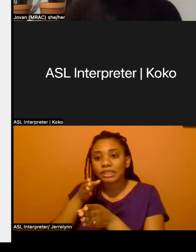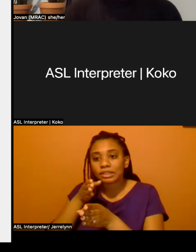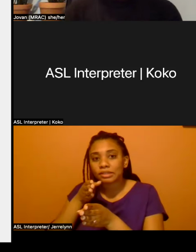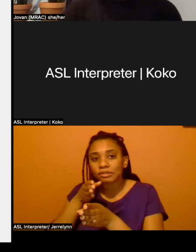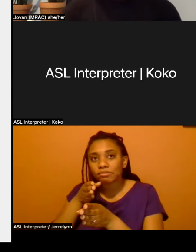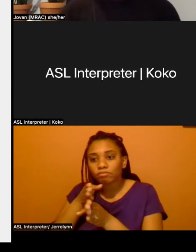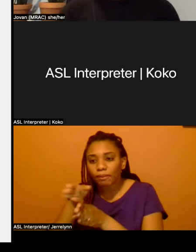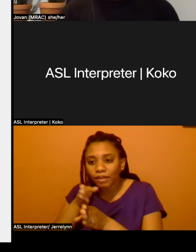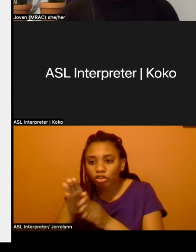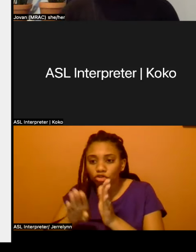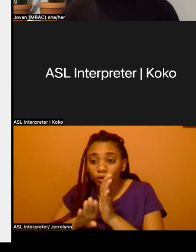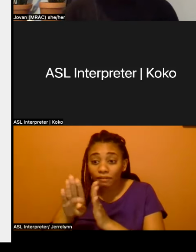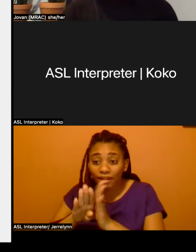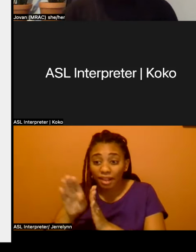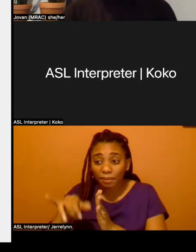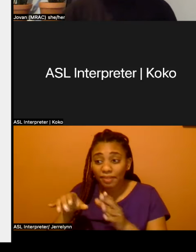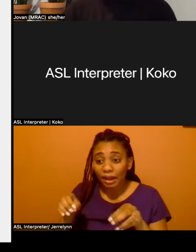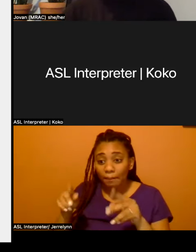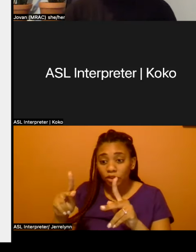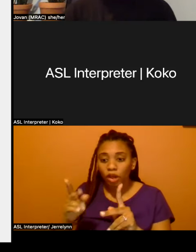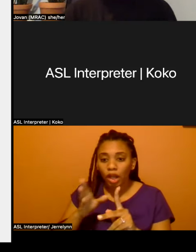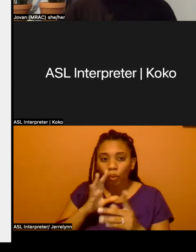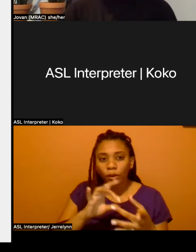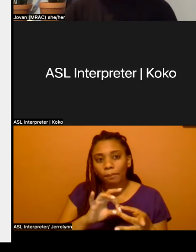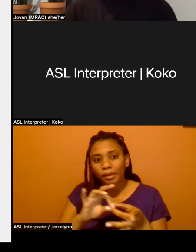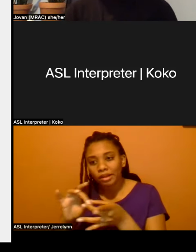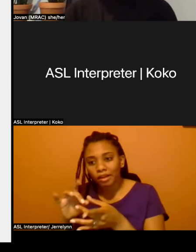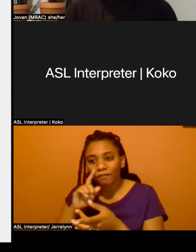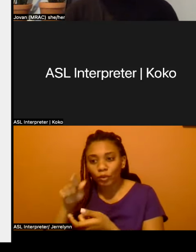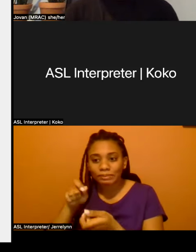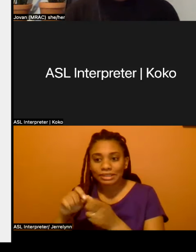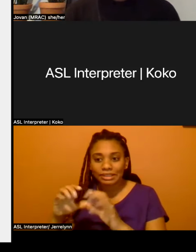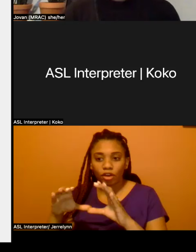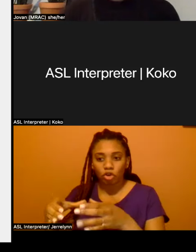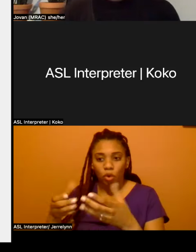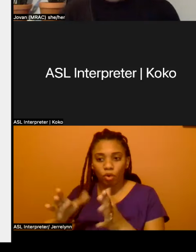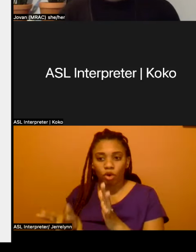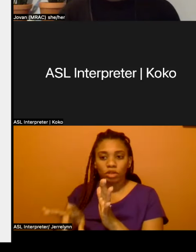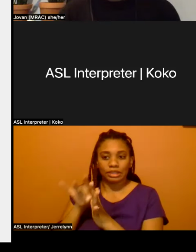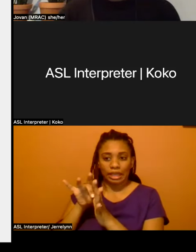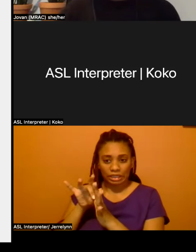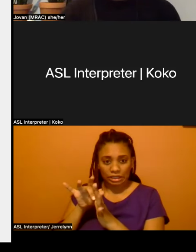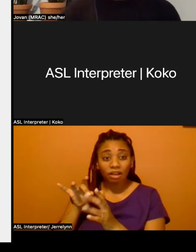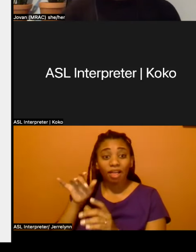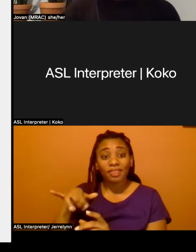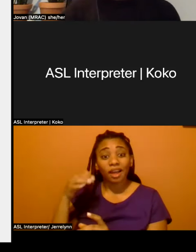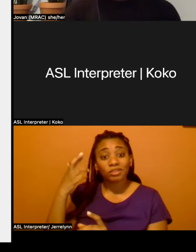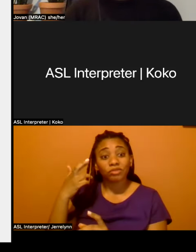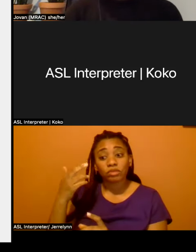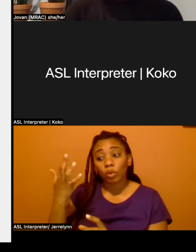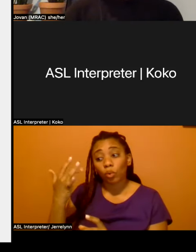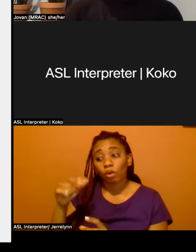will be catered to the specific cohort that is chosen. That's one of the reasons that the cohort is small,